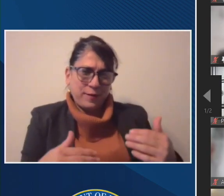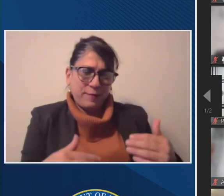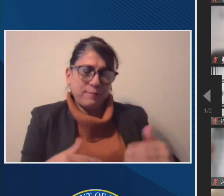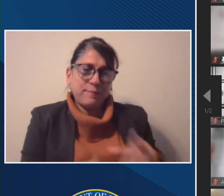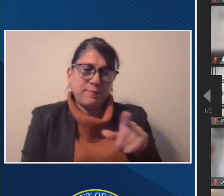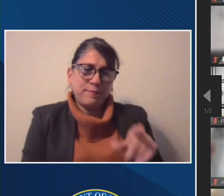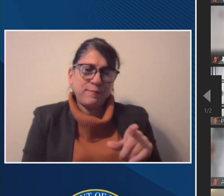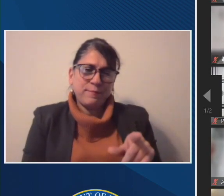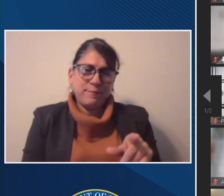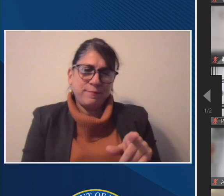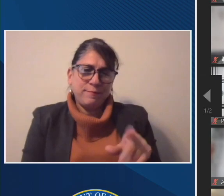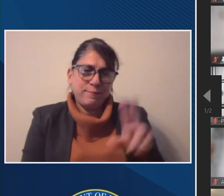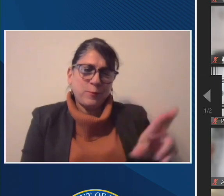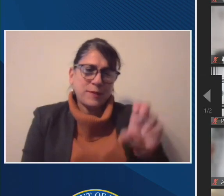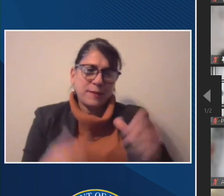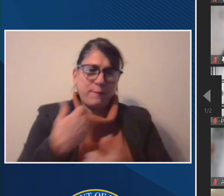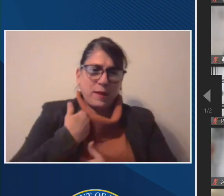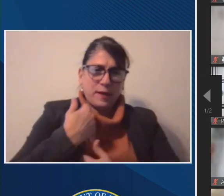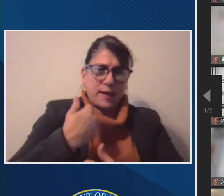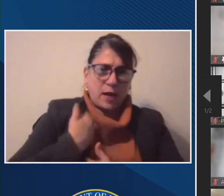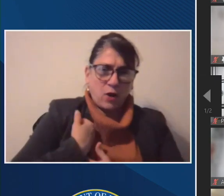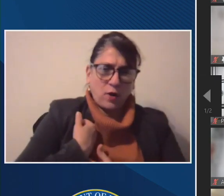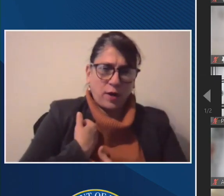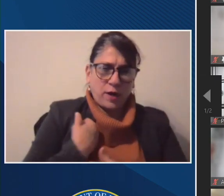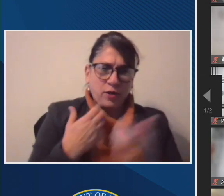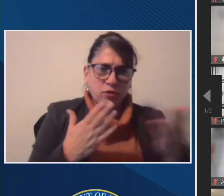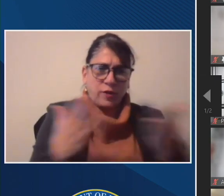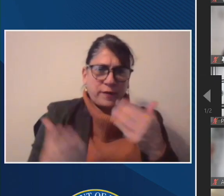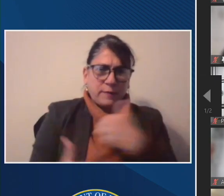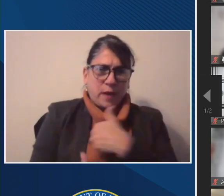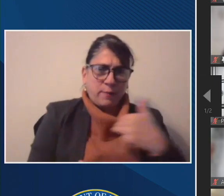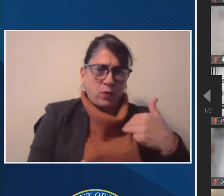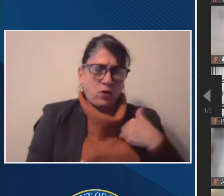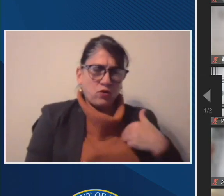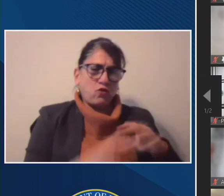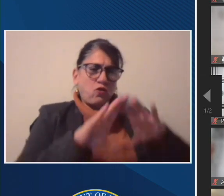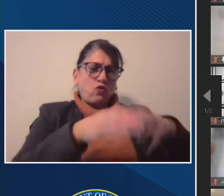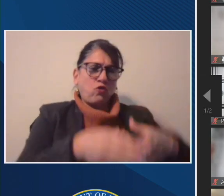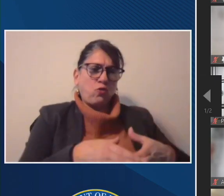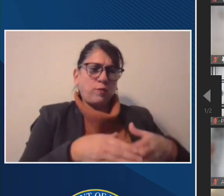groups representing them, primary Barmak Nassirian.